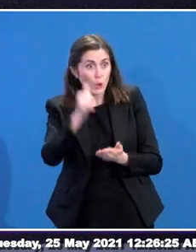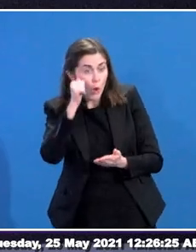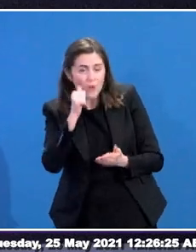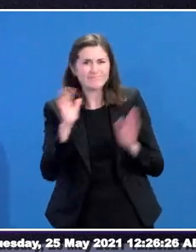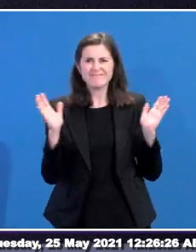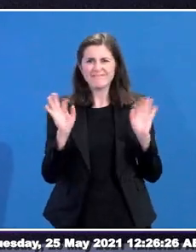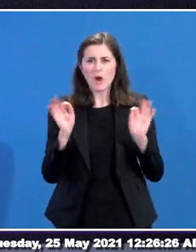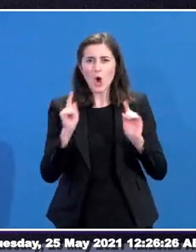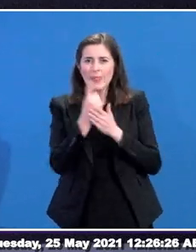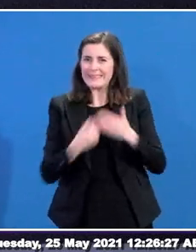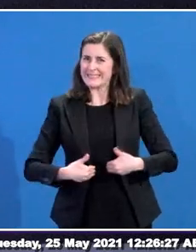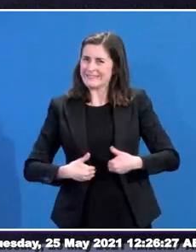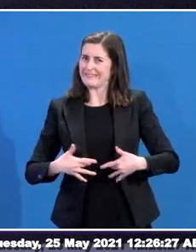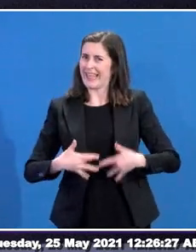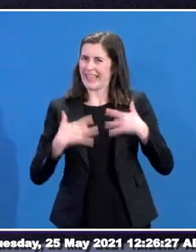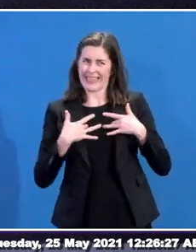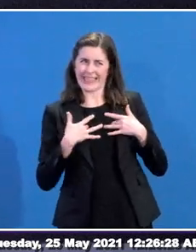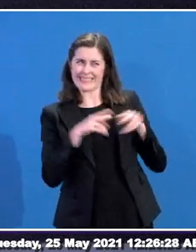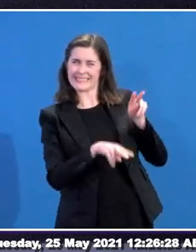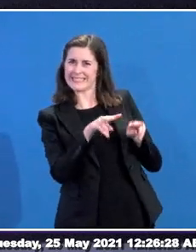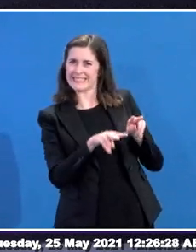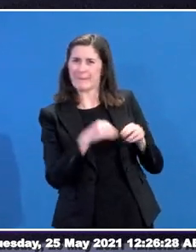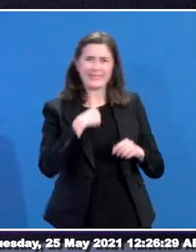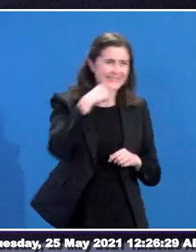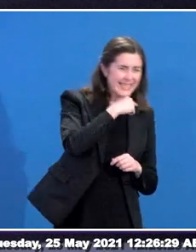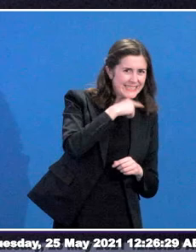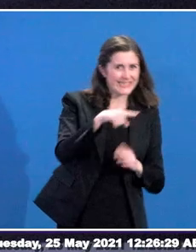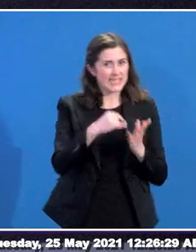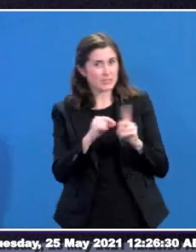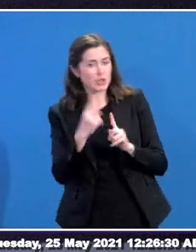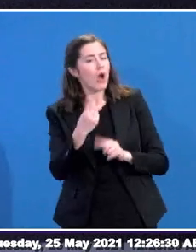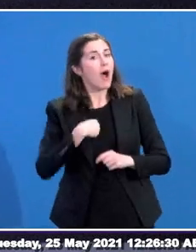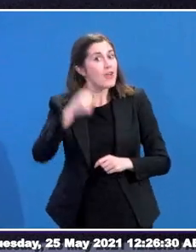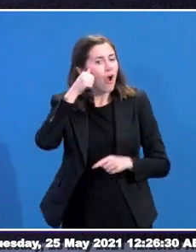I do notice every now and again he likes this support worker